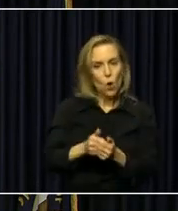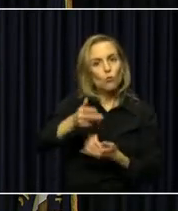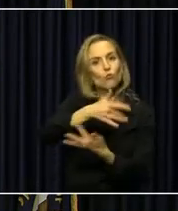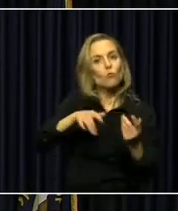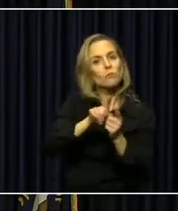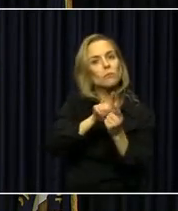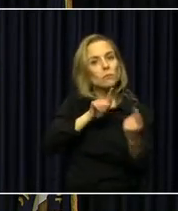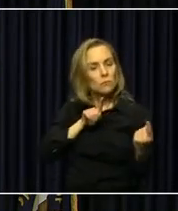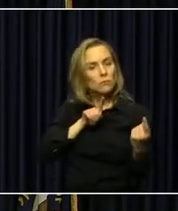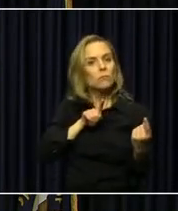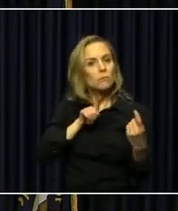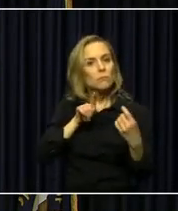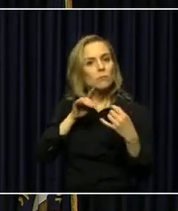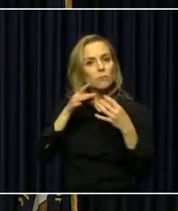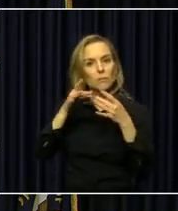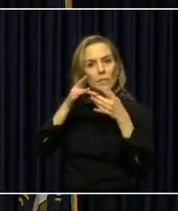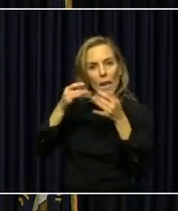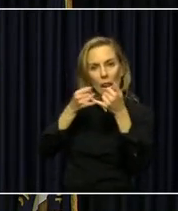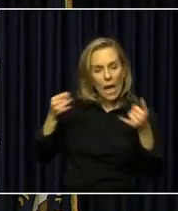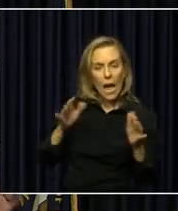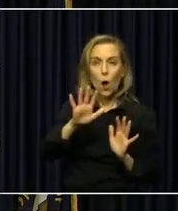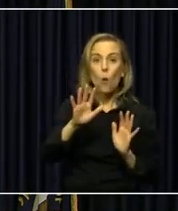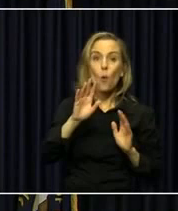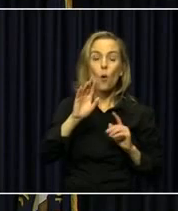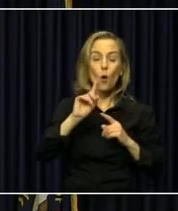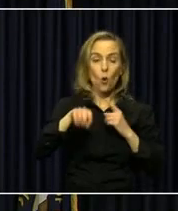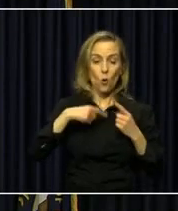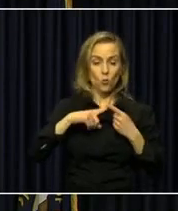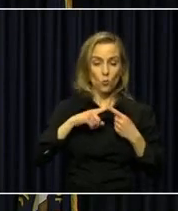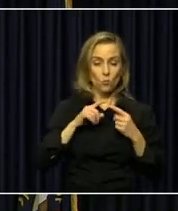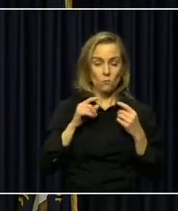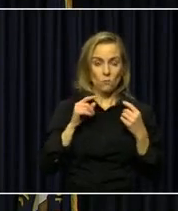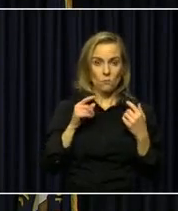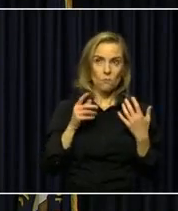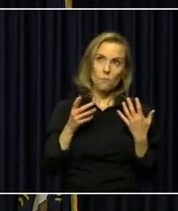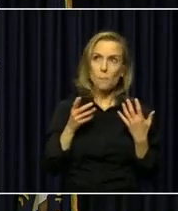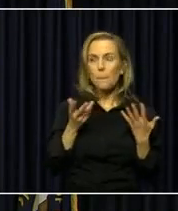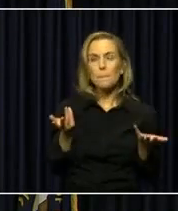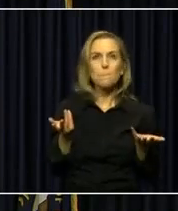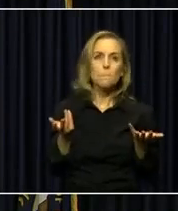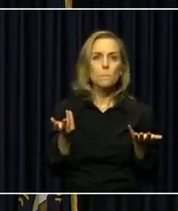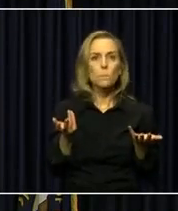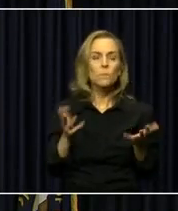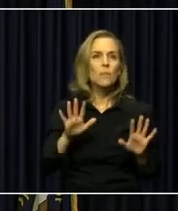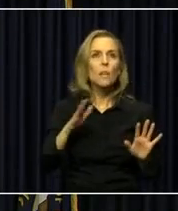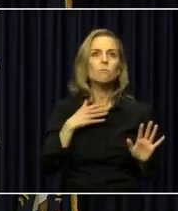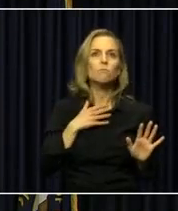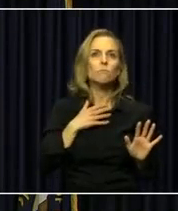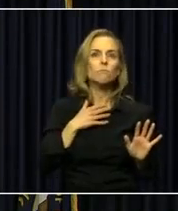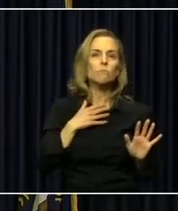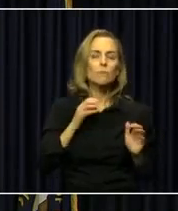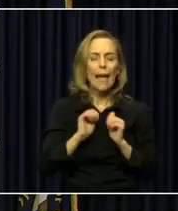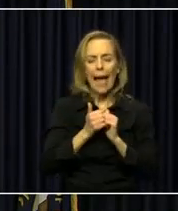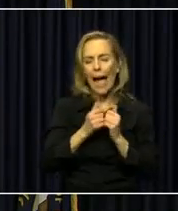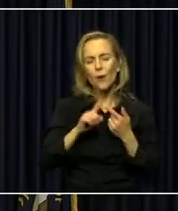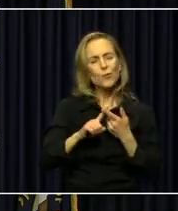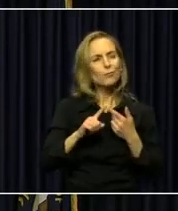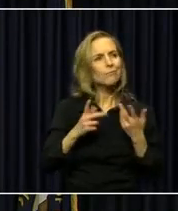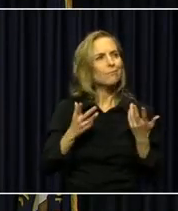GREAT CAPACITY. UK IS INCREASING THEIR CAPACITY. GRAVITY IS INCREASING THEIR CAPACITY. THE QUESTION IS DO WE HAVE THE